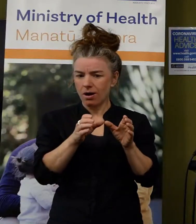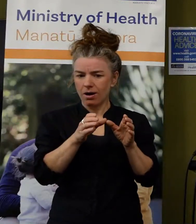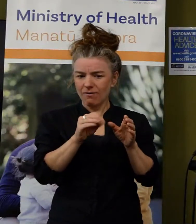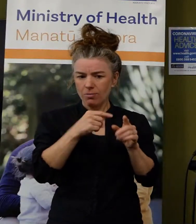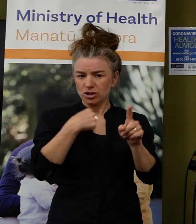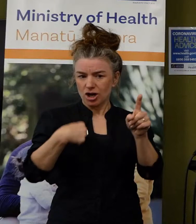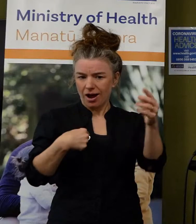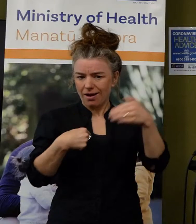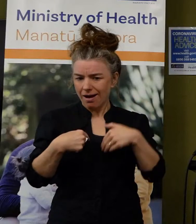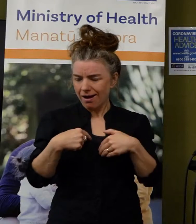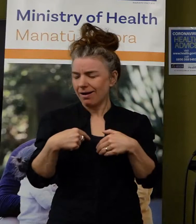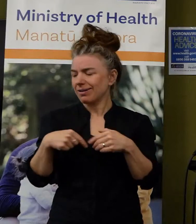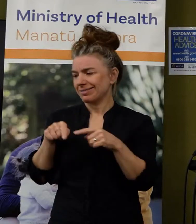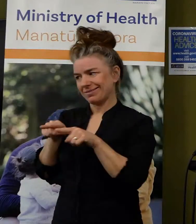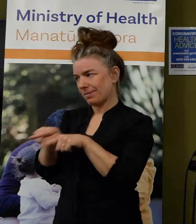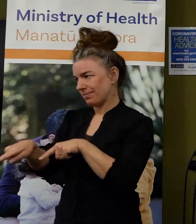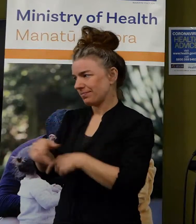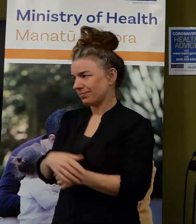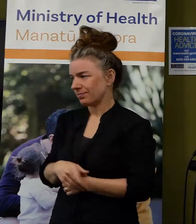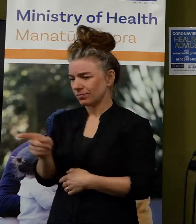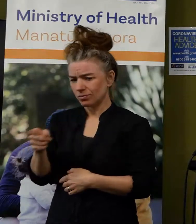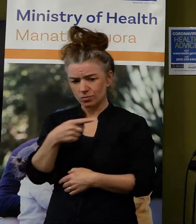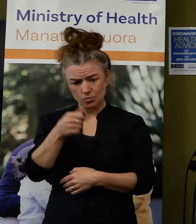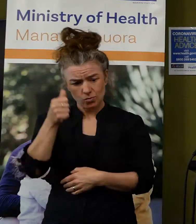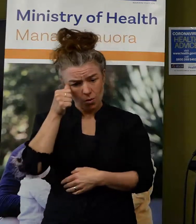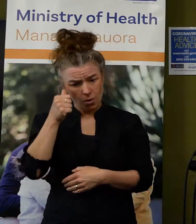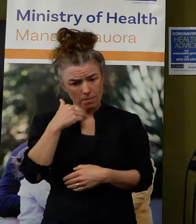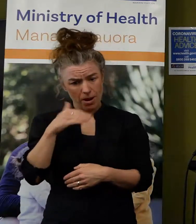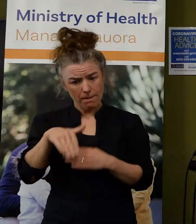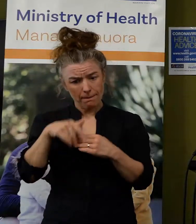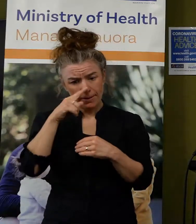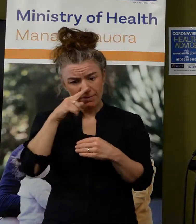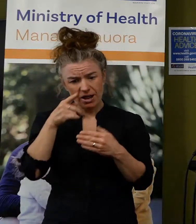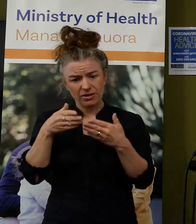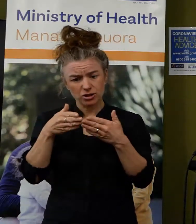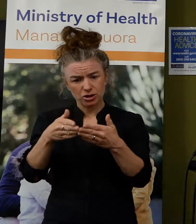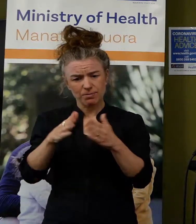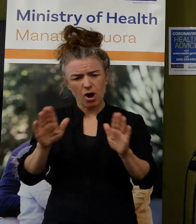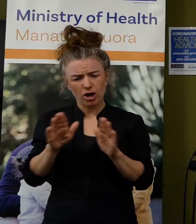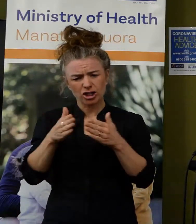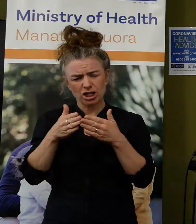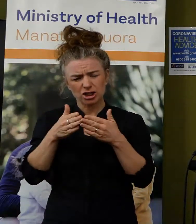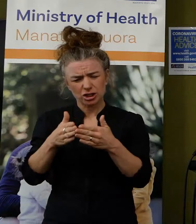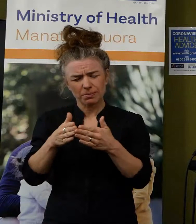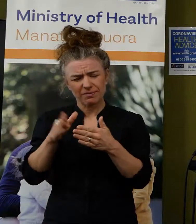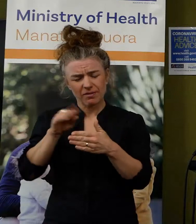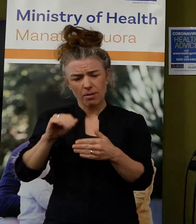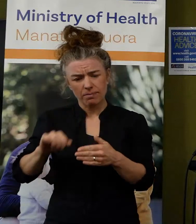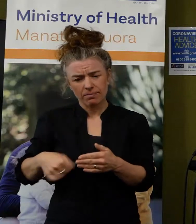Do you also have an update on the ?? I've got a couple of notes here. So I'll just share those.